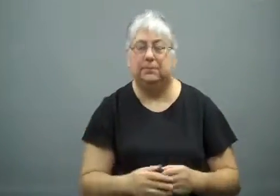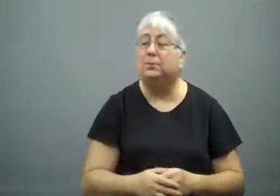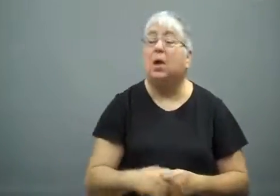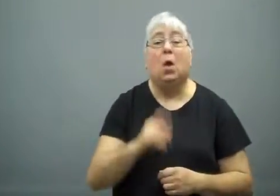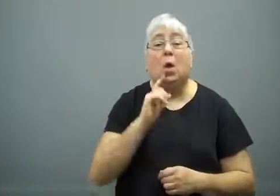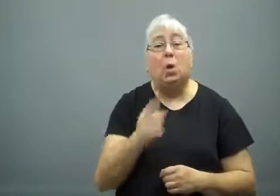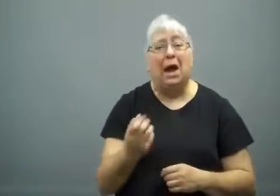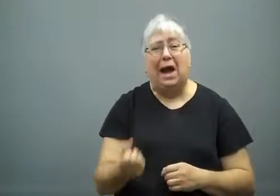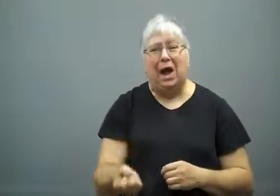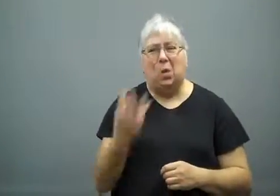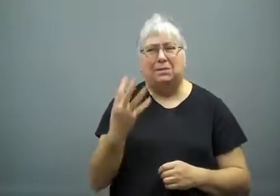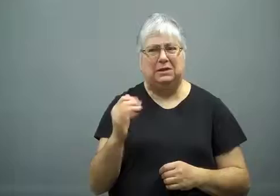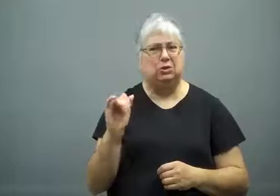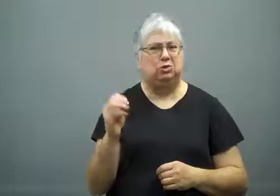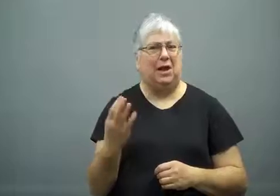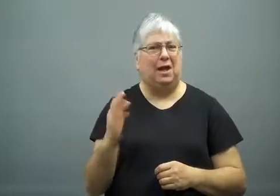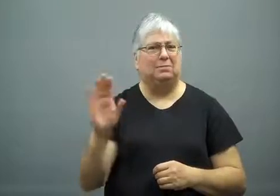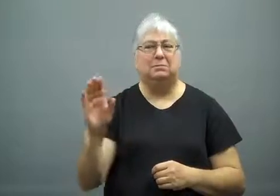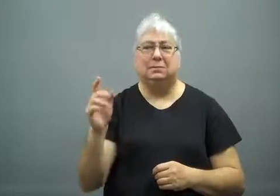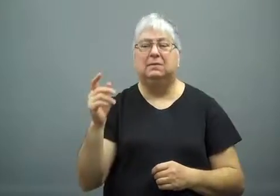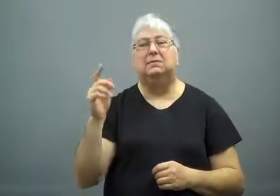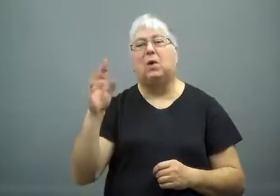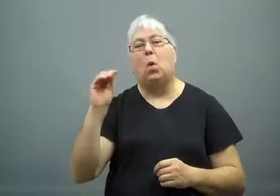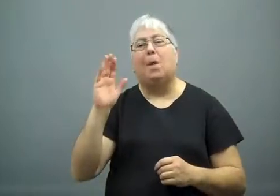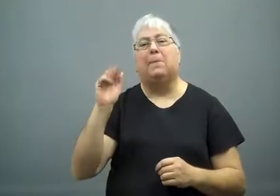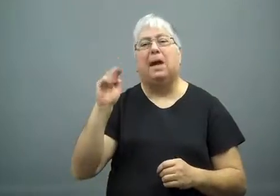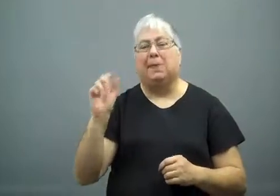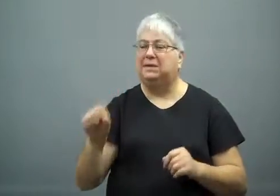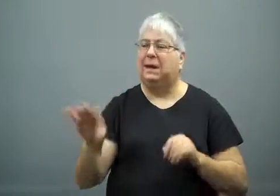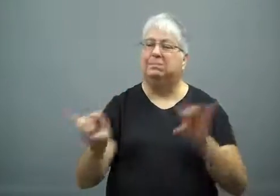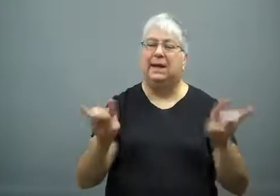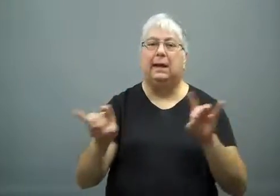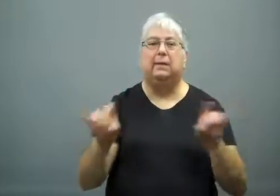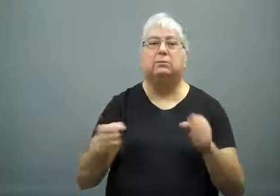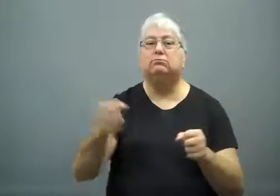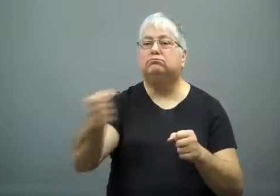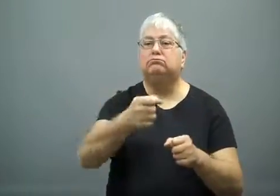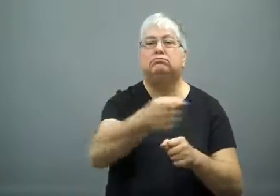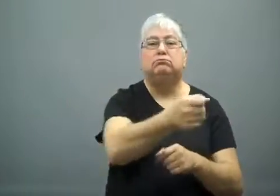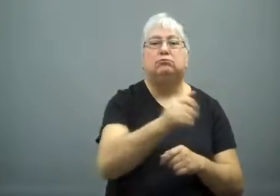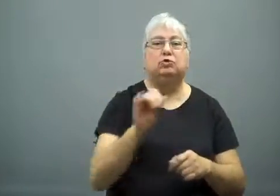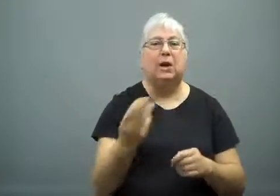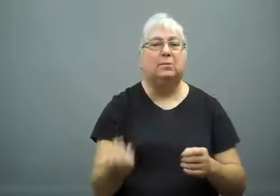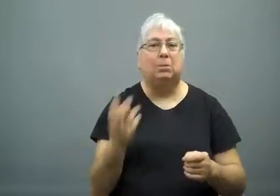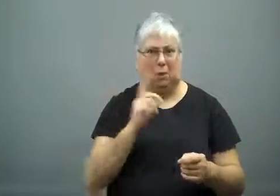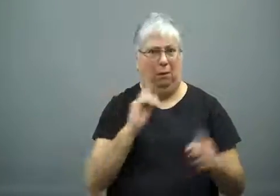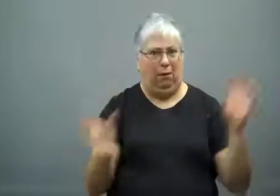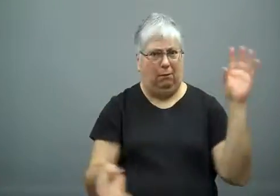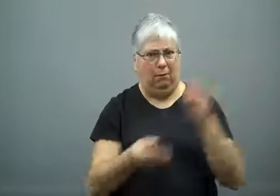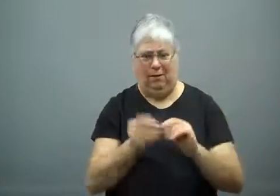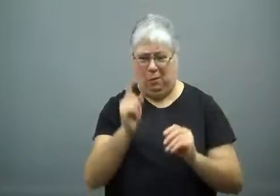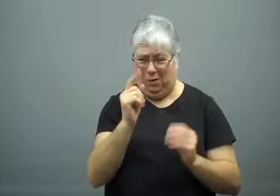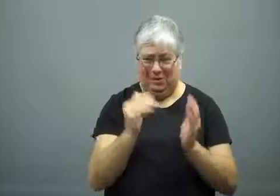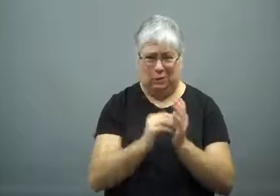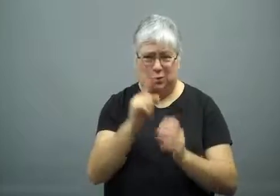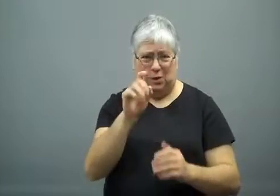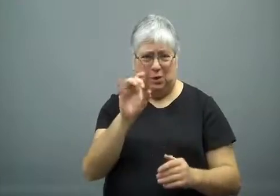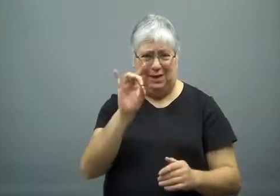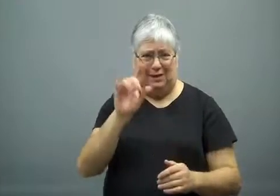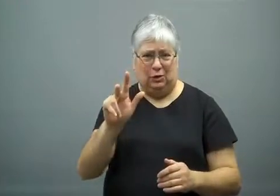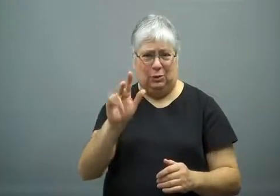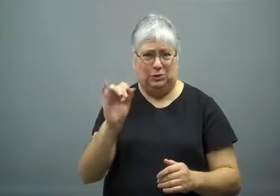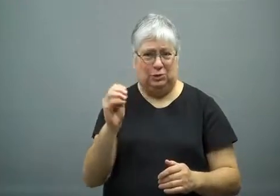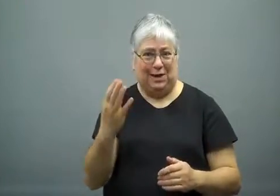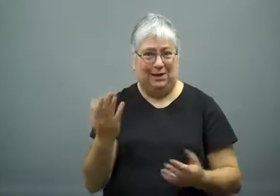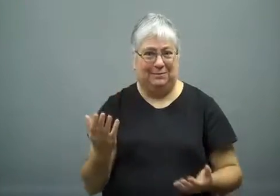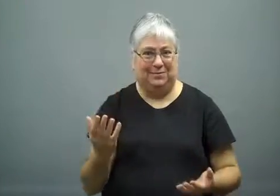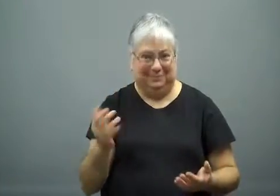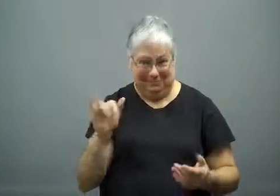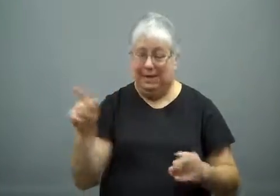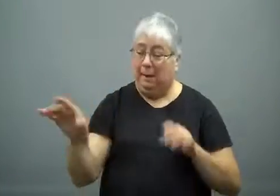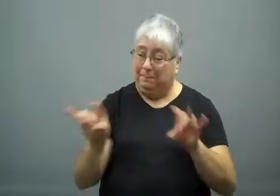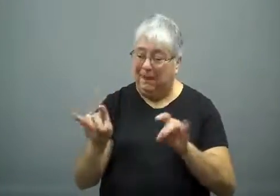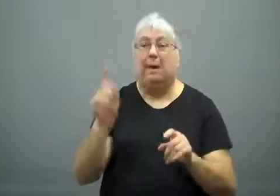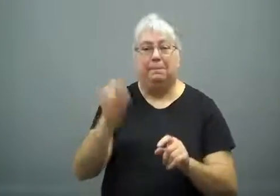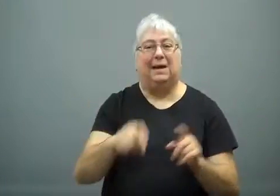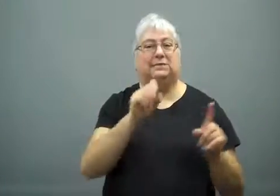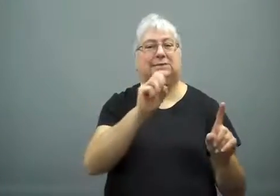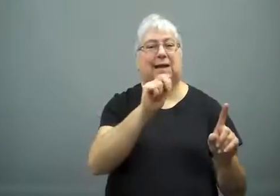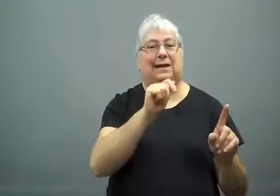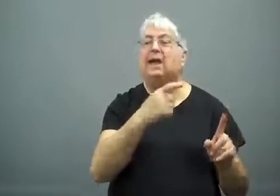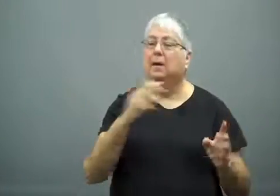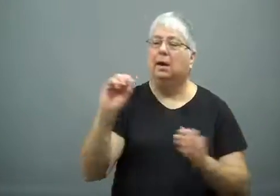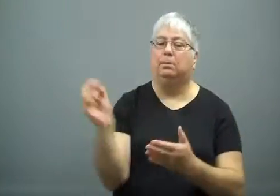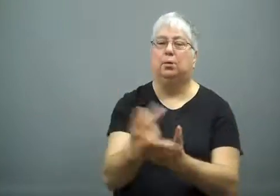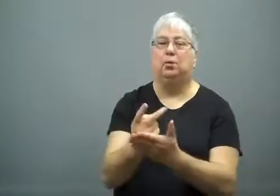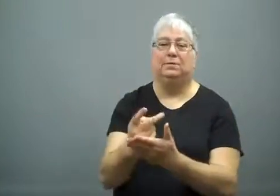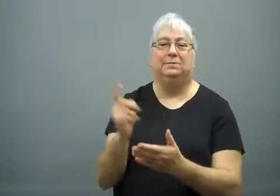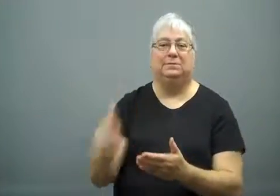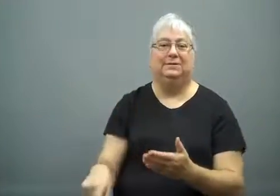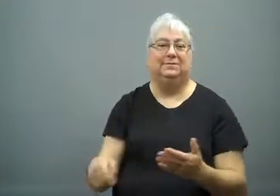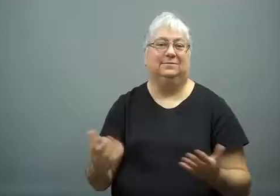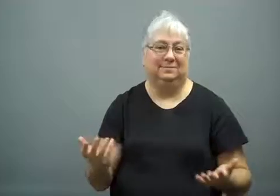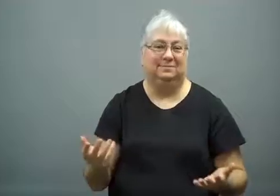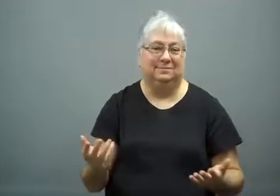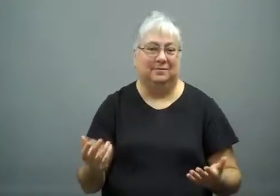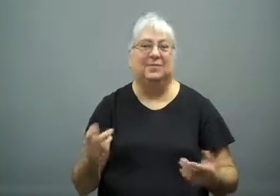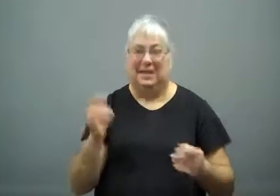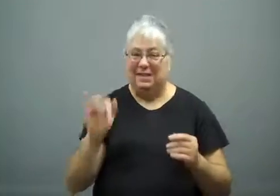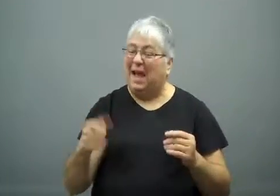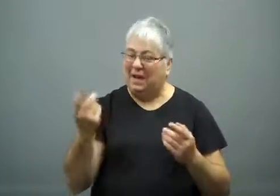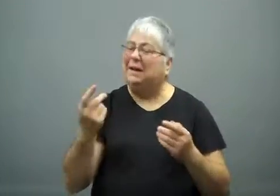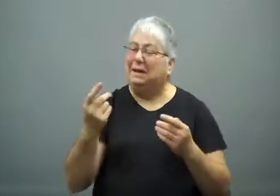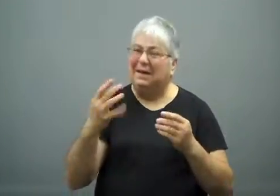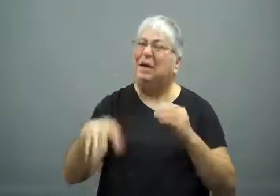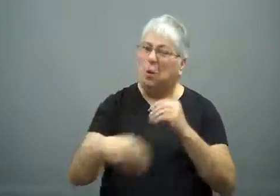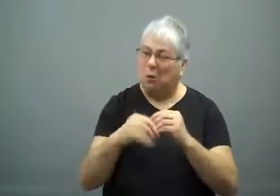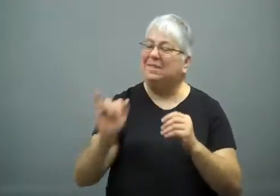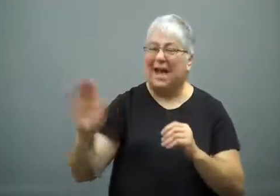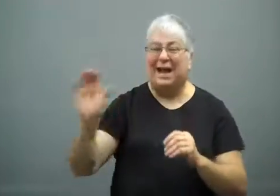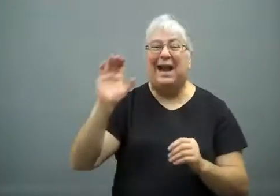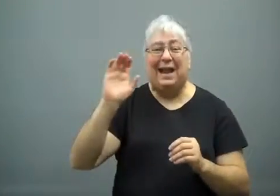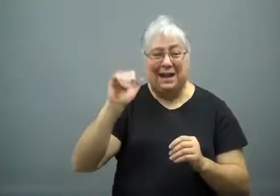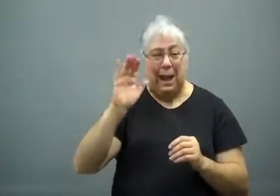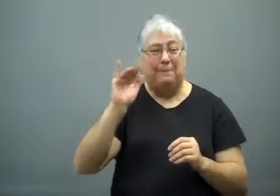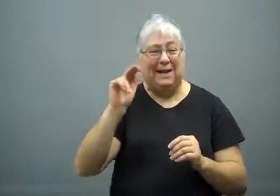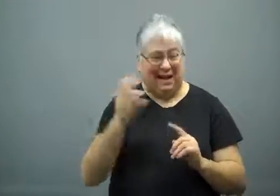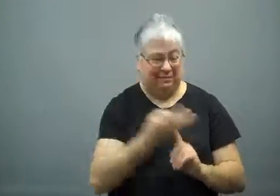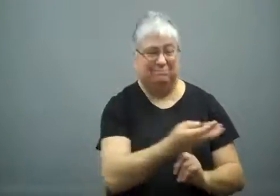There are 1,183 jobs that are filled by nominees rather than hired the usual way.